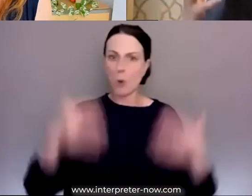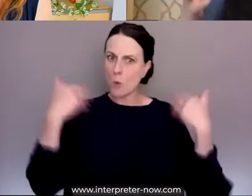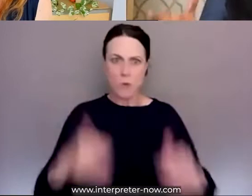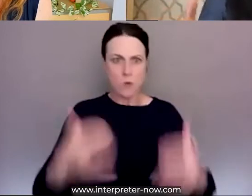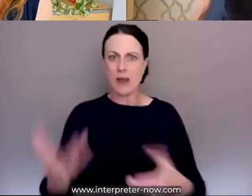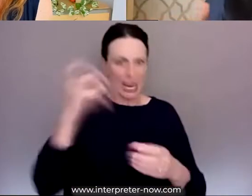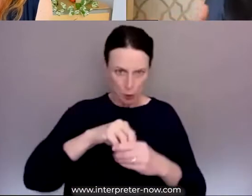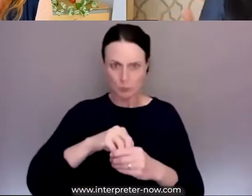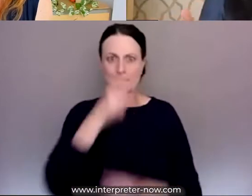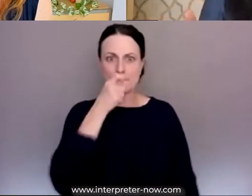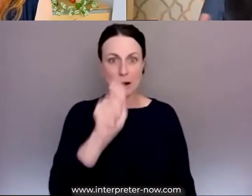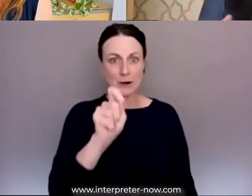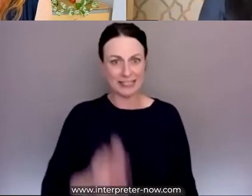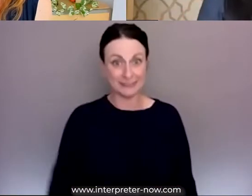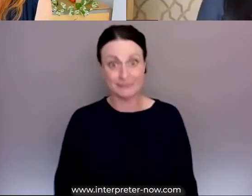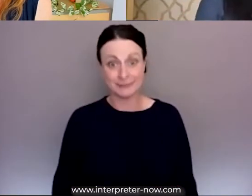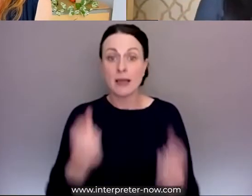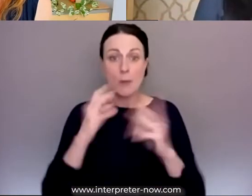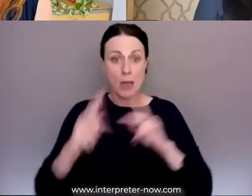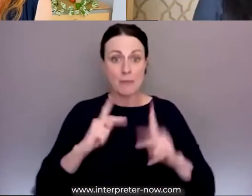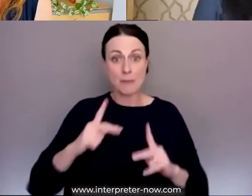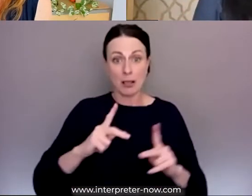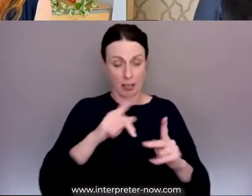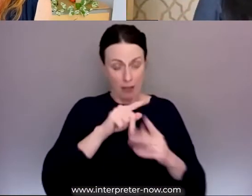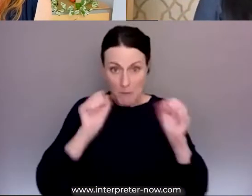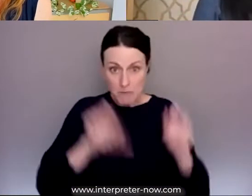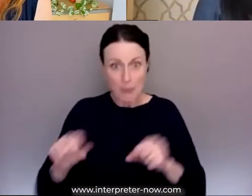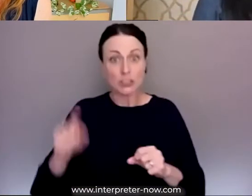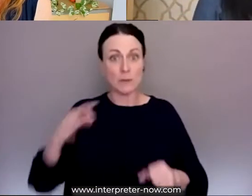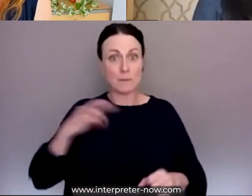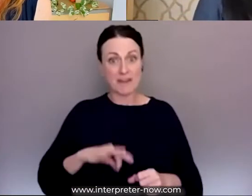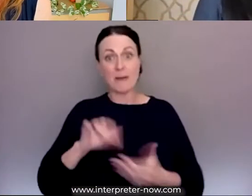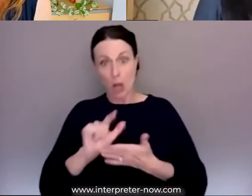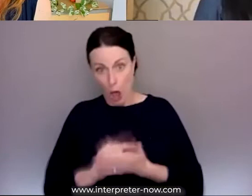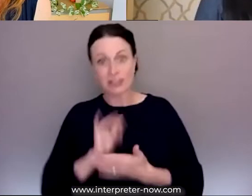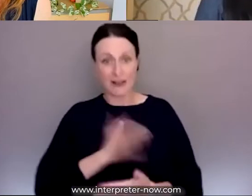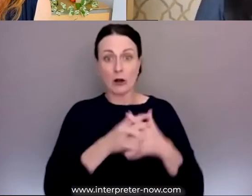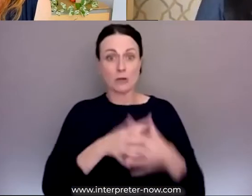As many people as possible should benefit from the laws of this country and the laws of this land. Absolutely.